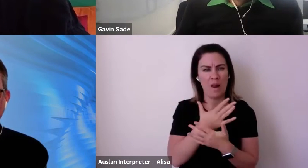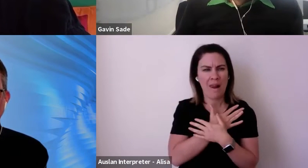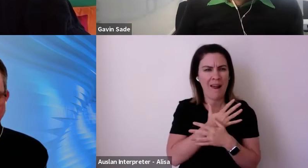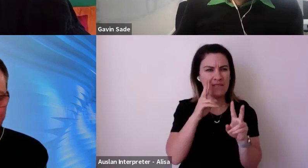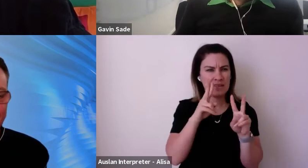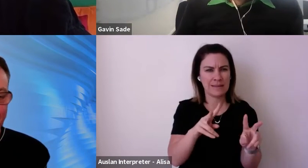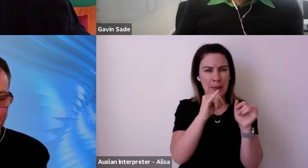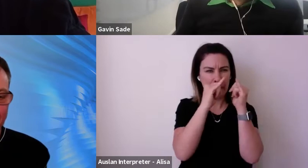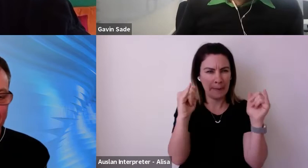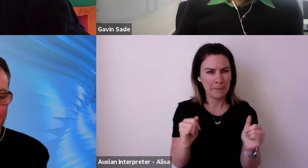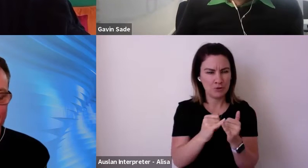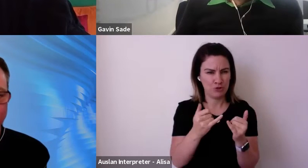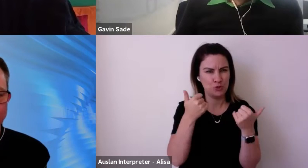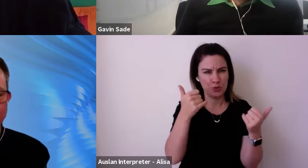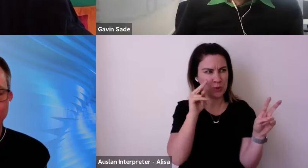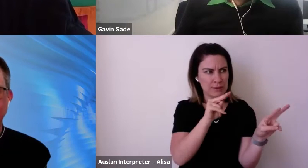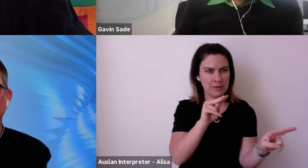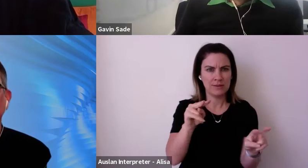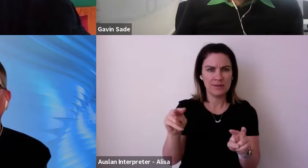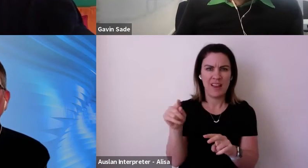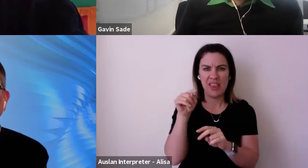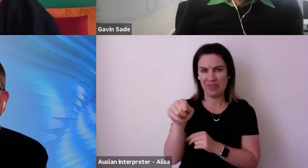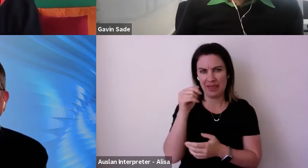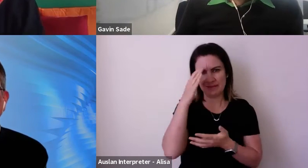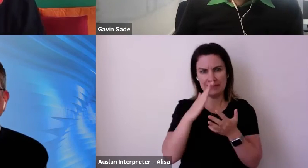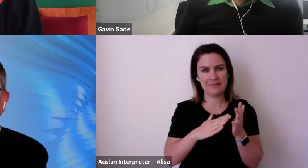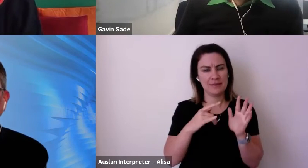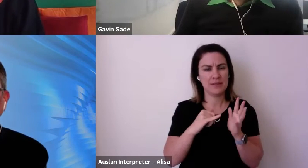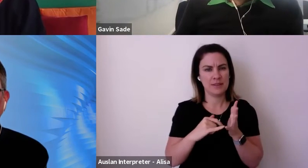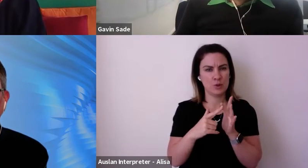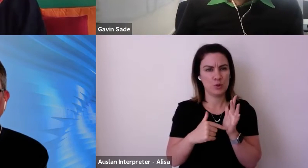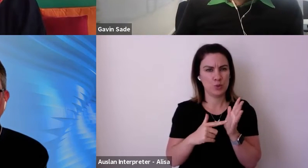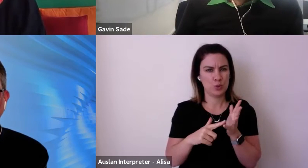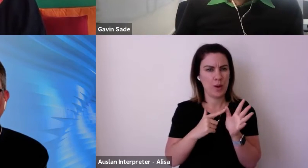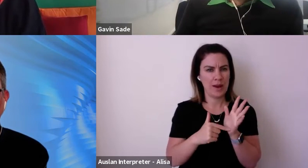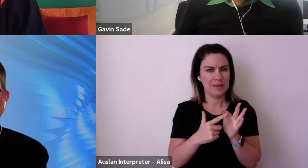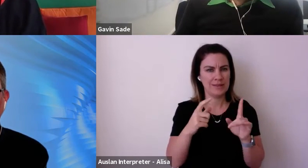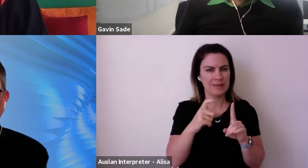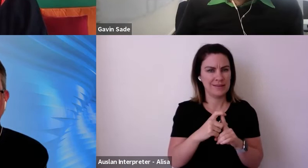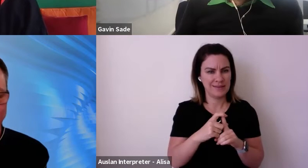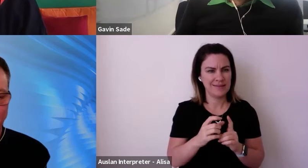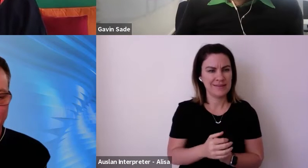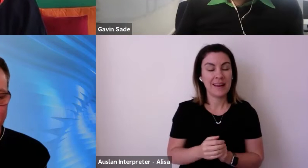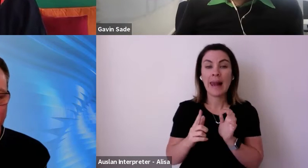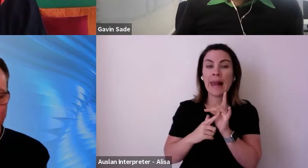Lena, could you put up my slides?